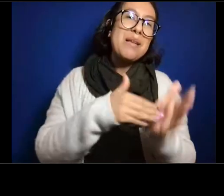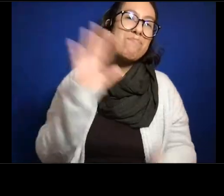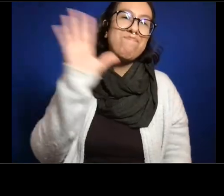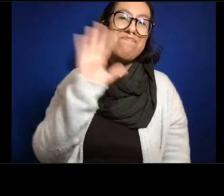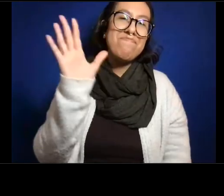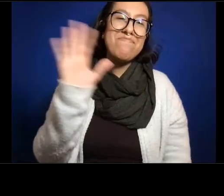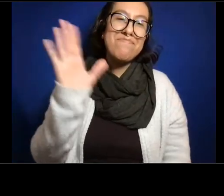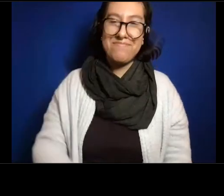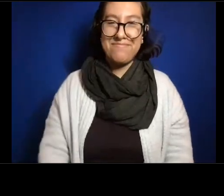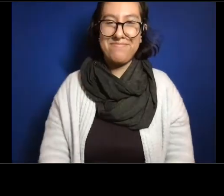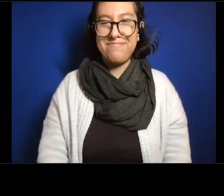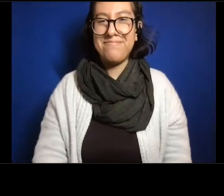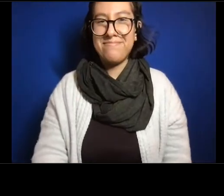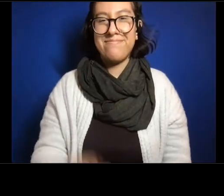(speaks in foreign language) Bye, bye.